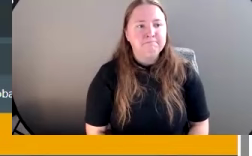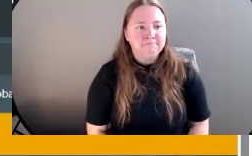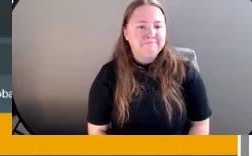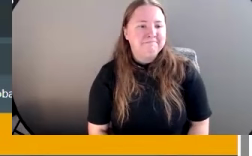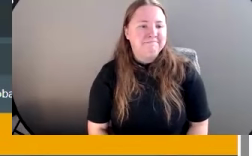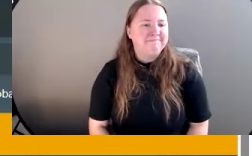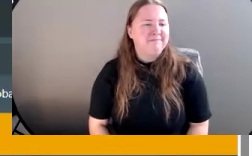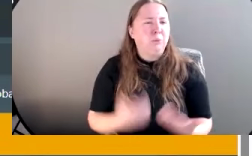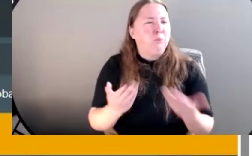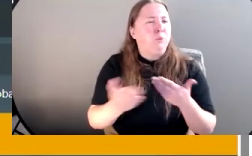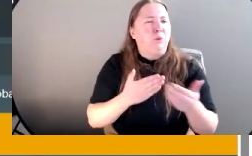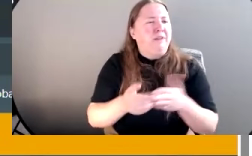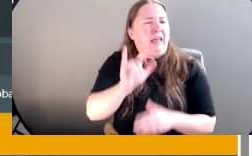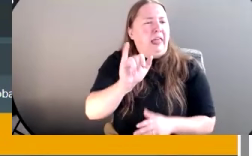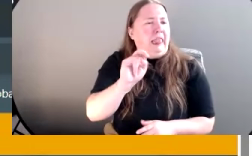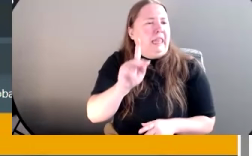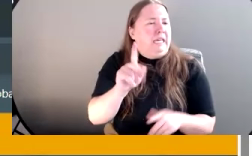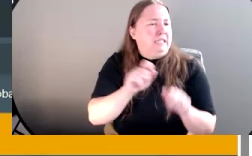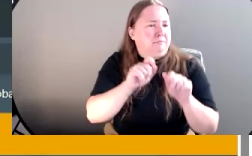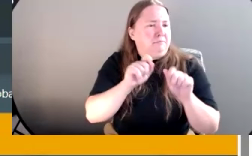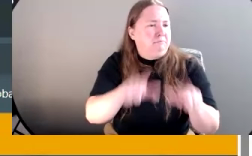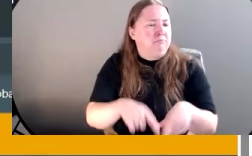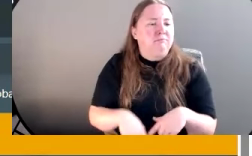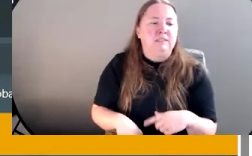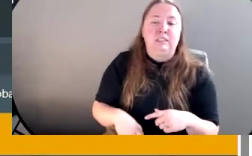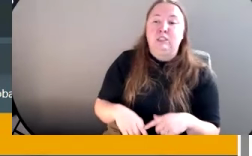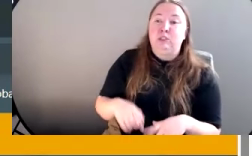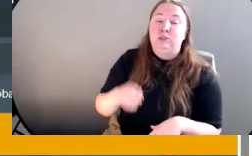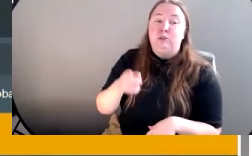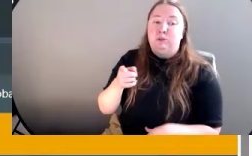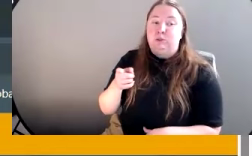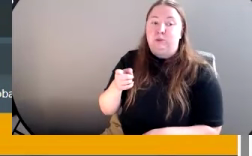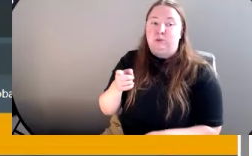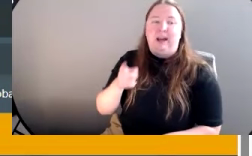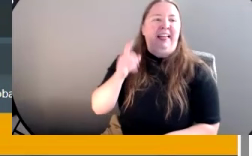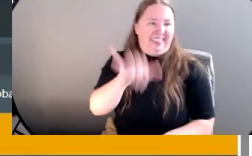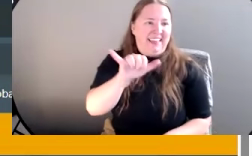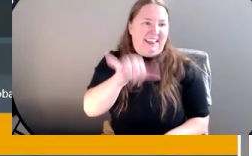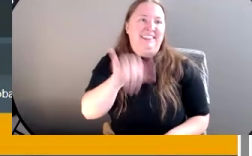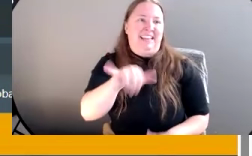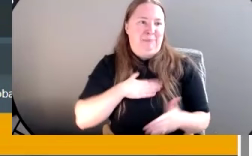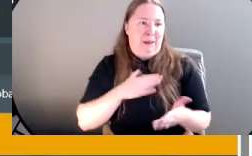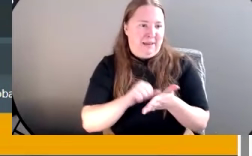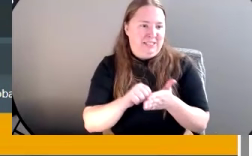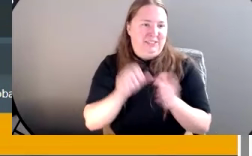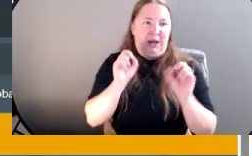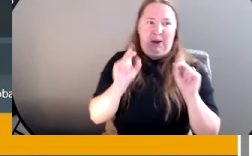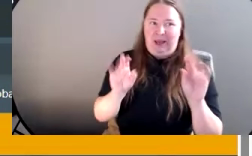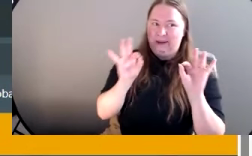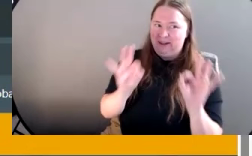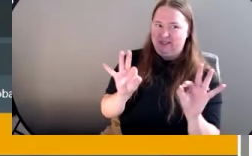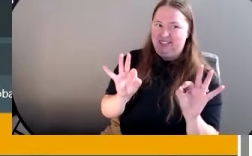The link was so a couple of links. So to get to okay. That's where I'm at right now okay. Perfect. Yeah okay.